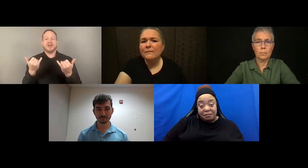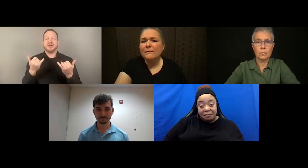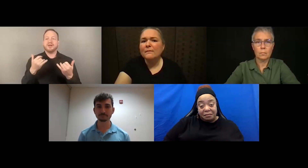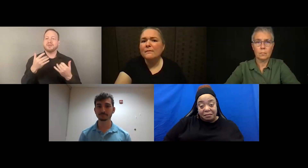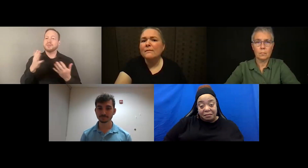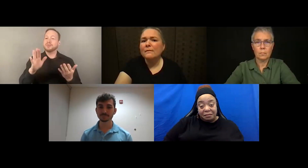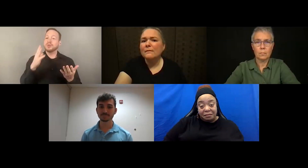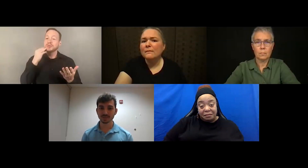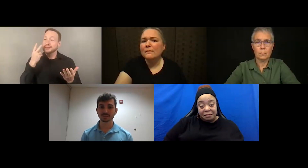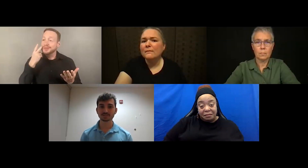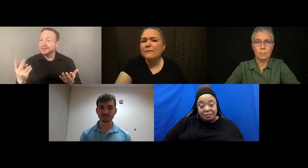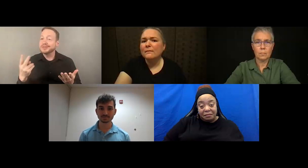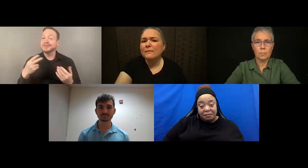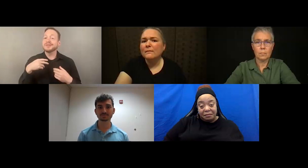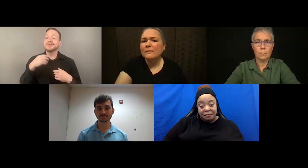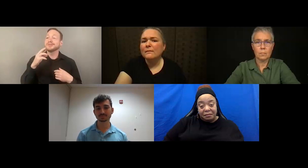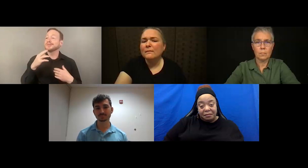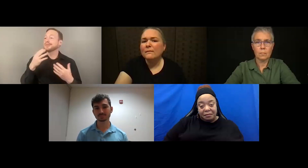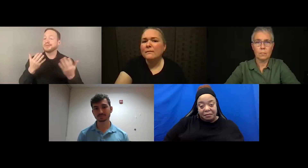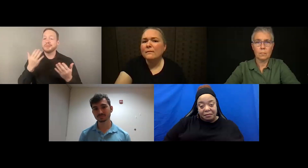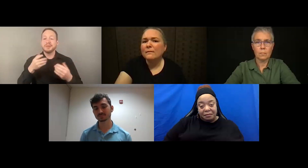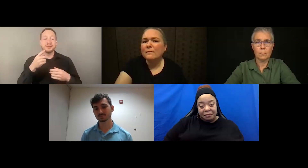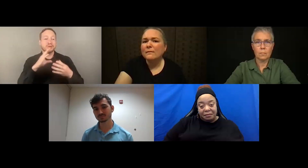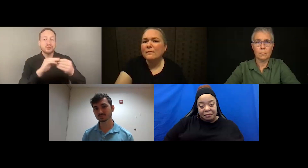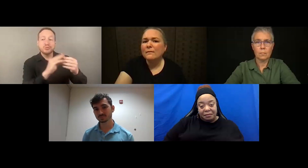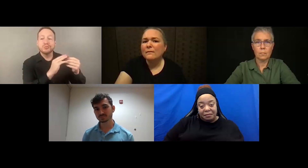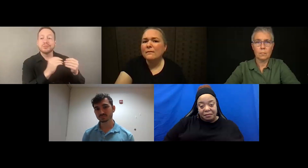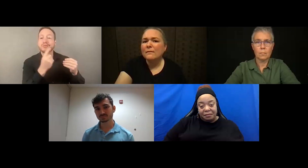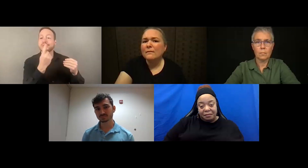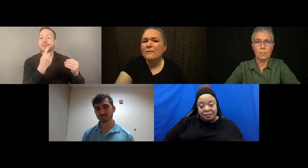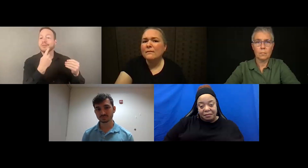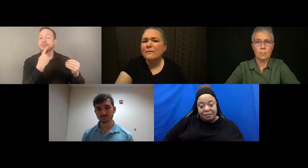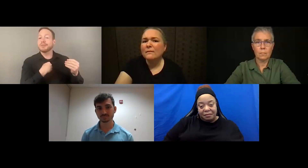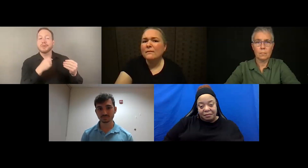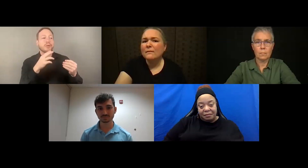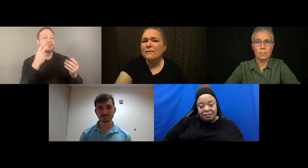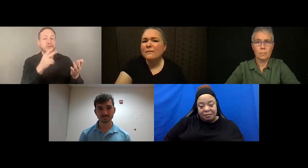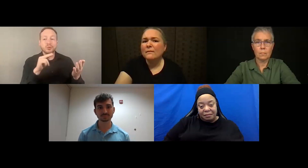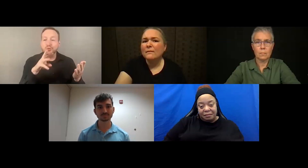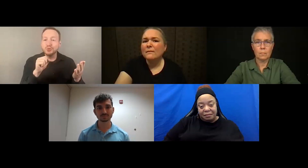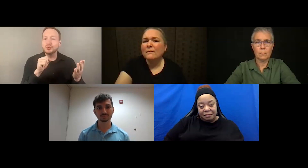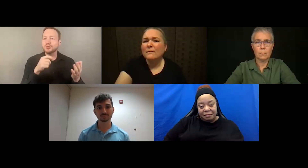we're at right now with what you've seen and what you've experienced so far. Maybe what you've heard,